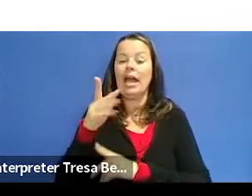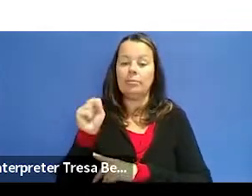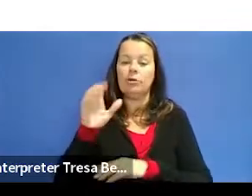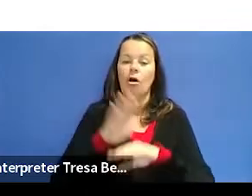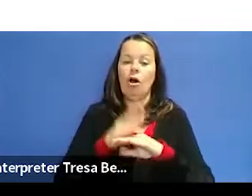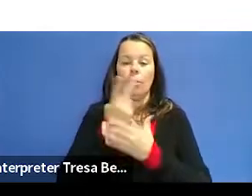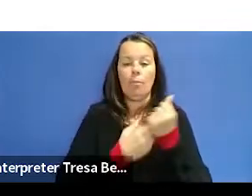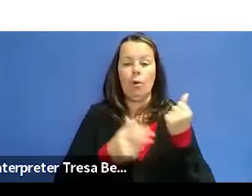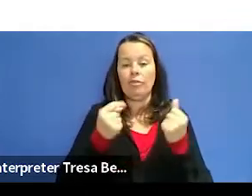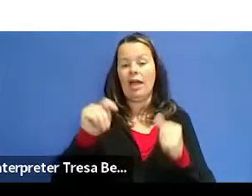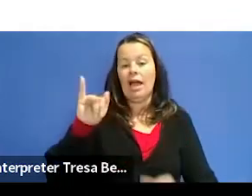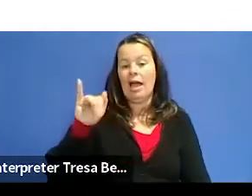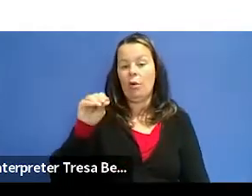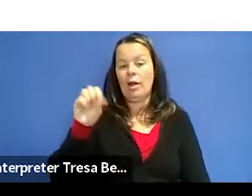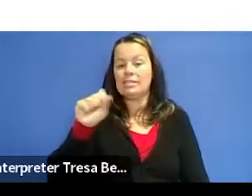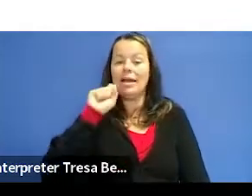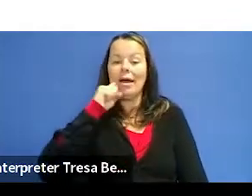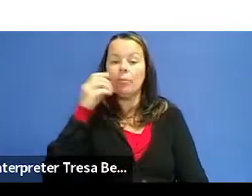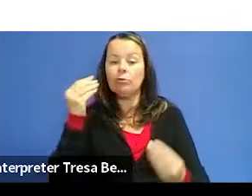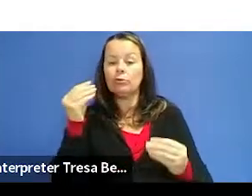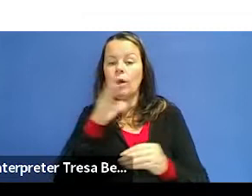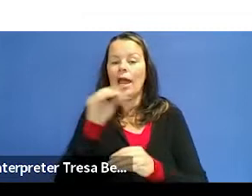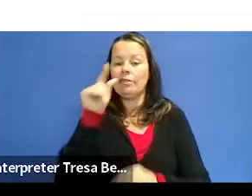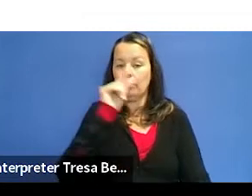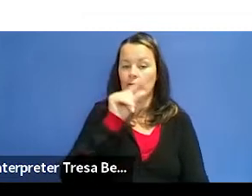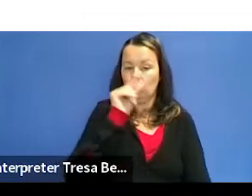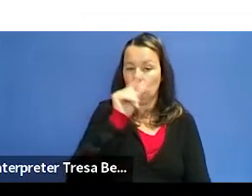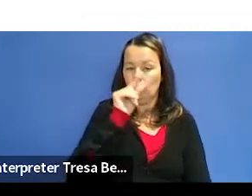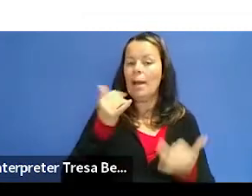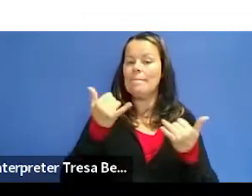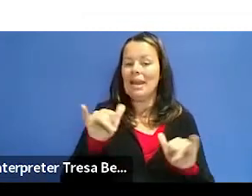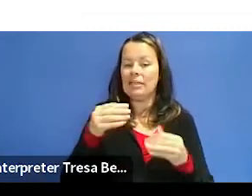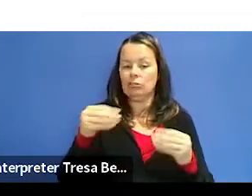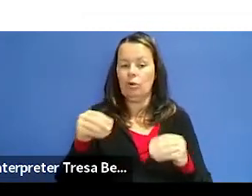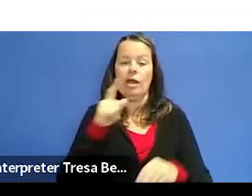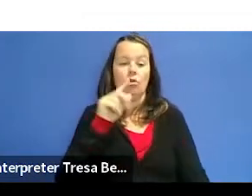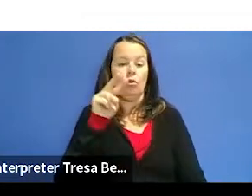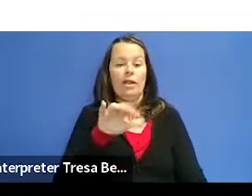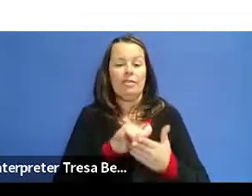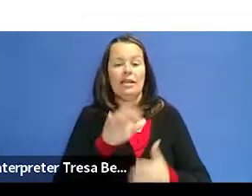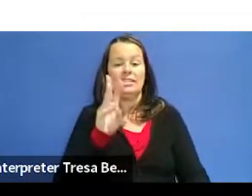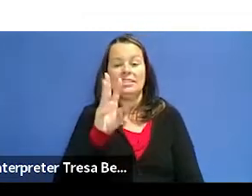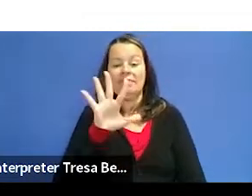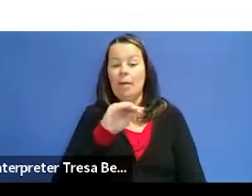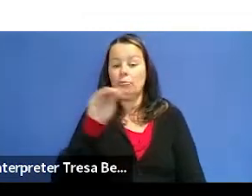Looking at the chart here, we can see that 65% of iOS apps were accessible.